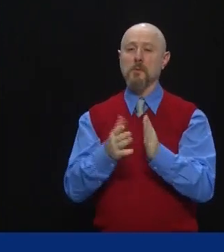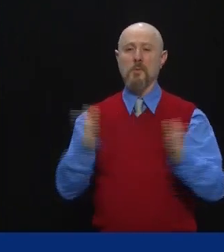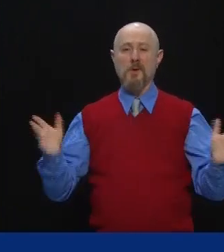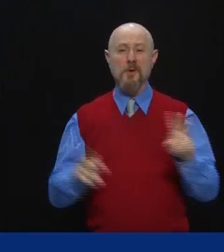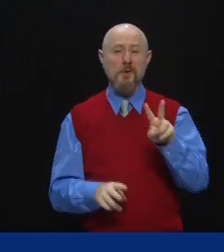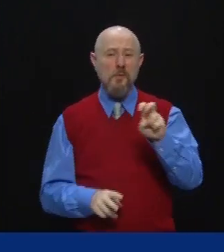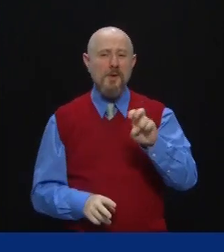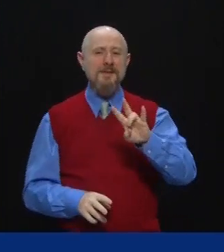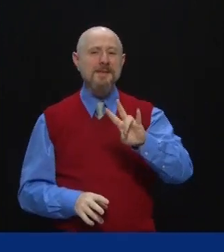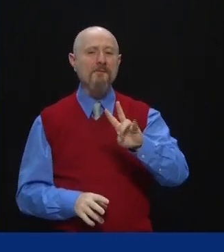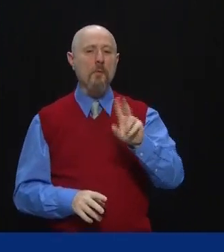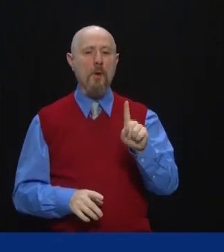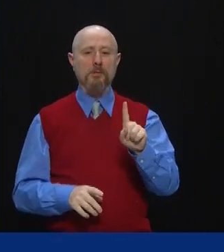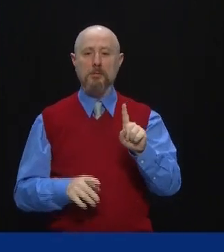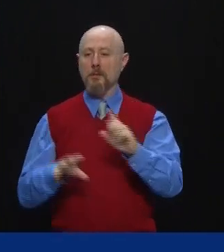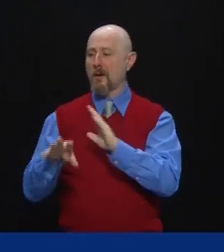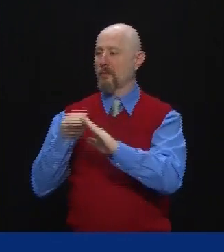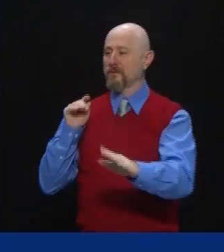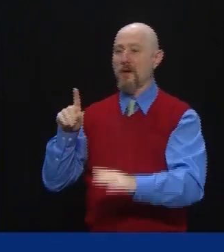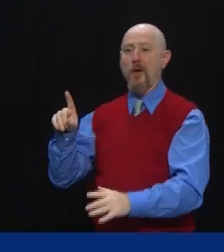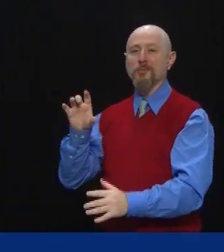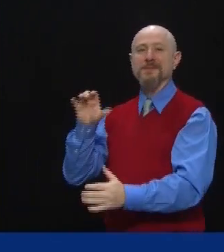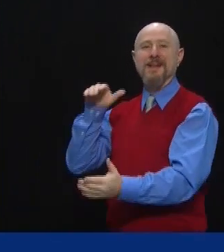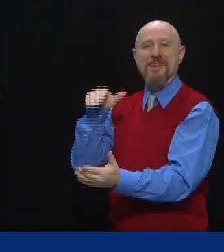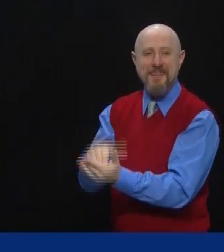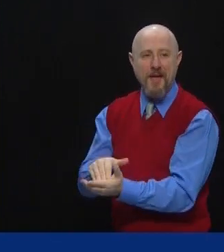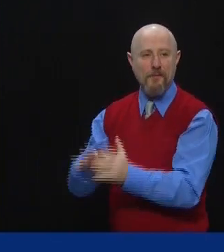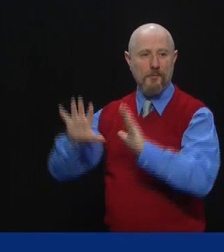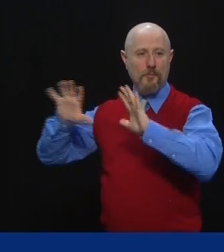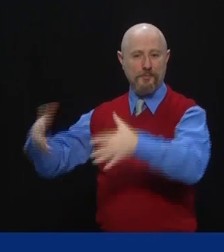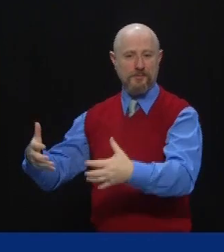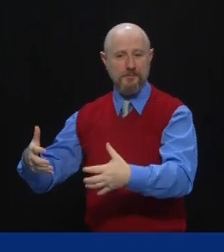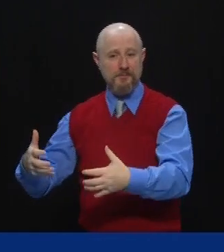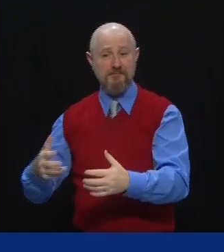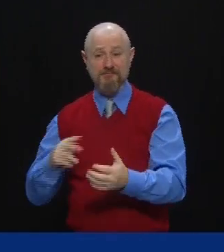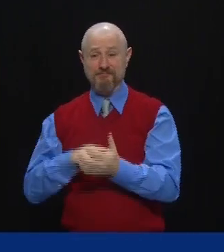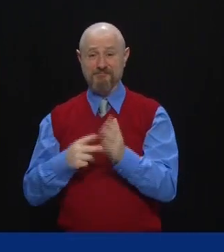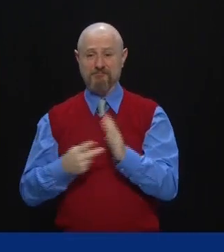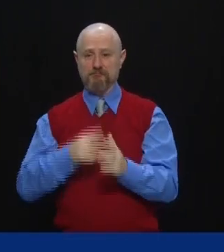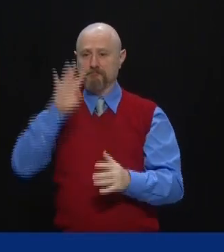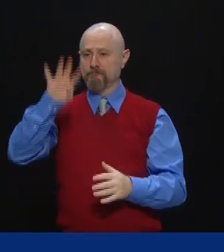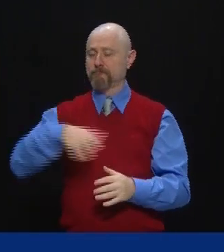WHERE, WHAT IS THE TRUEST PICTURE OF WHAT'S GOING ON. STATEWIDE, 271 CASES PER